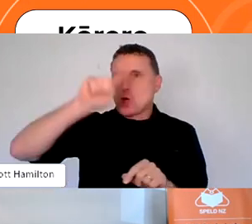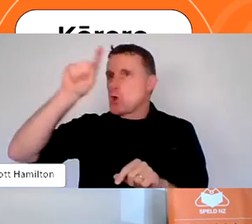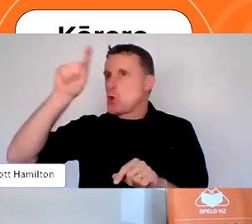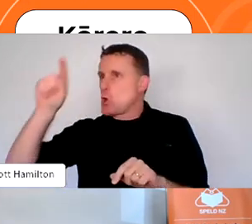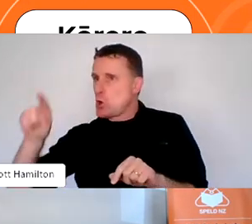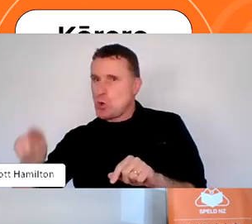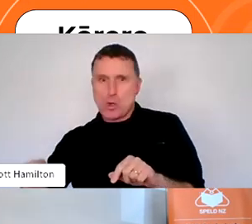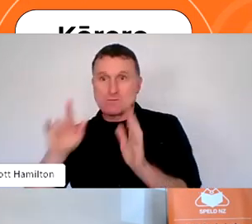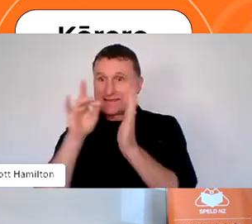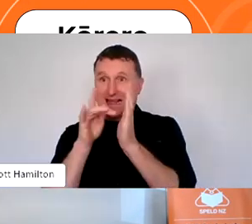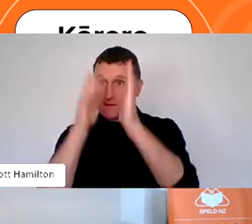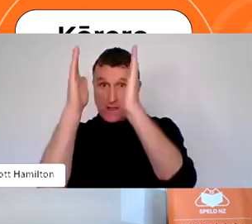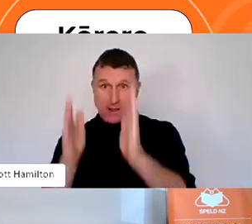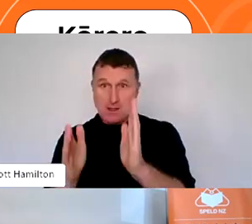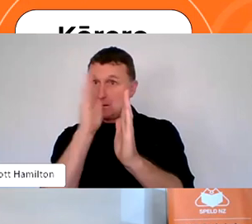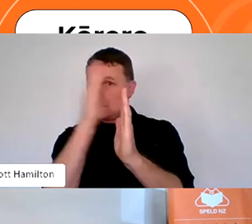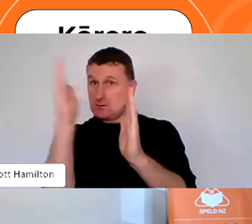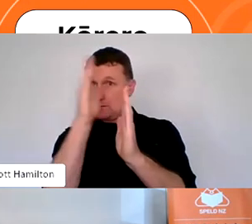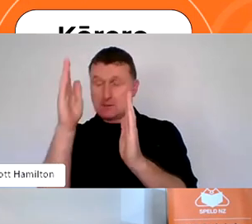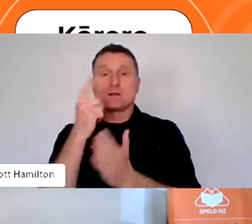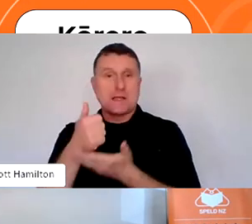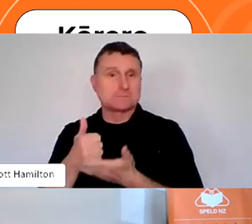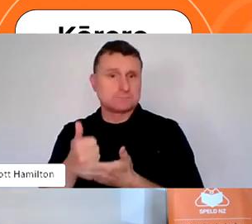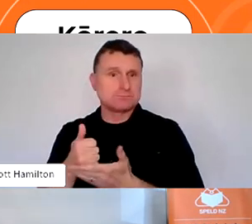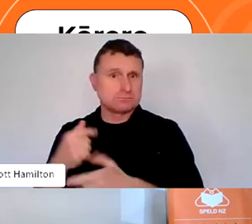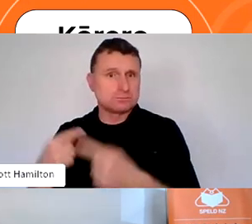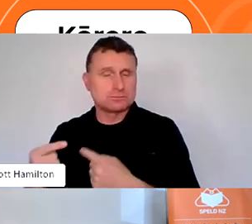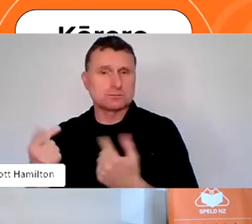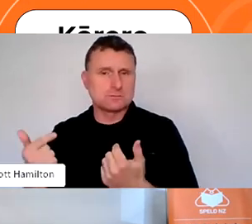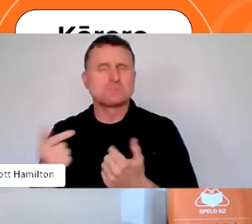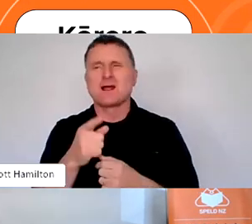And obviously that is coming from a deficit place to begin with,